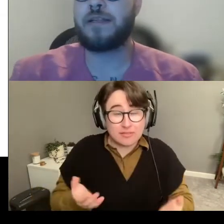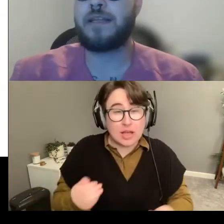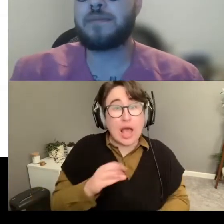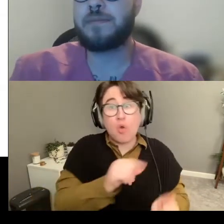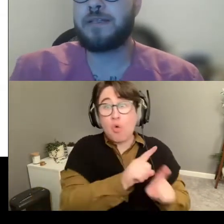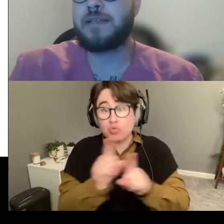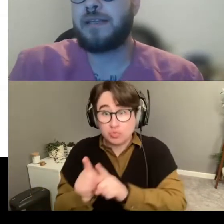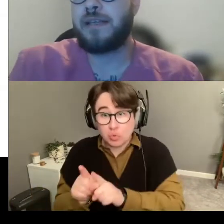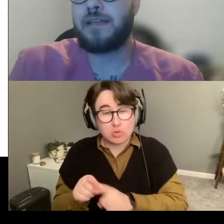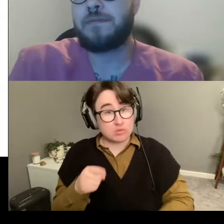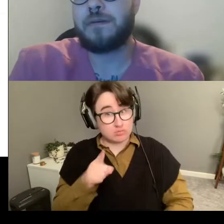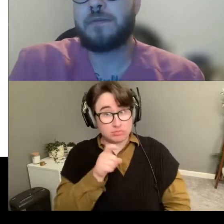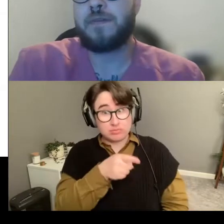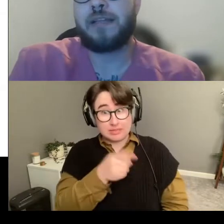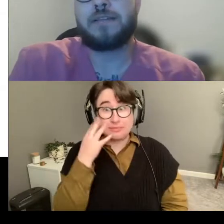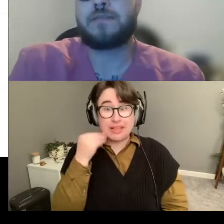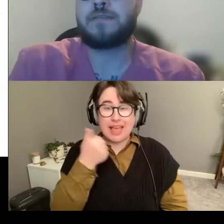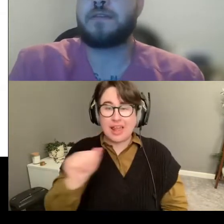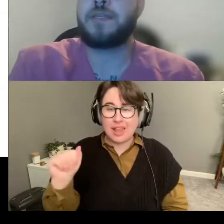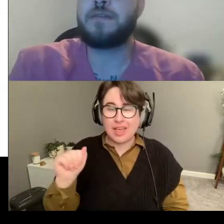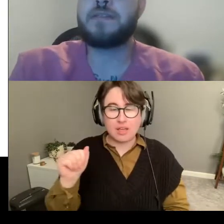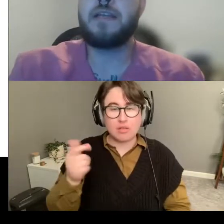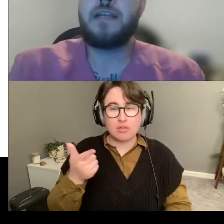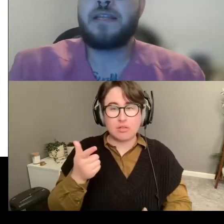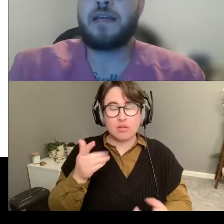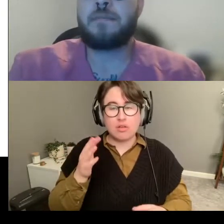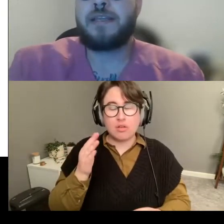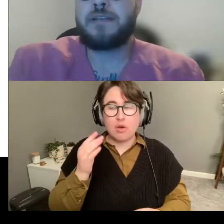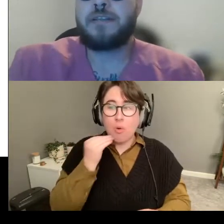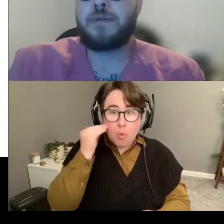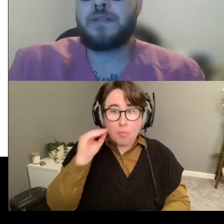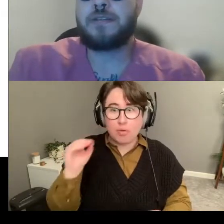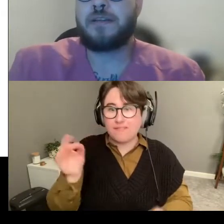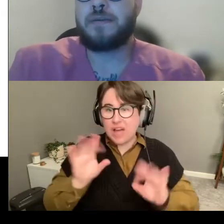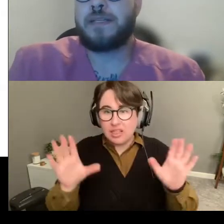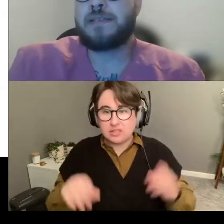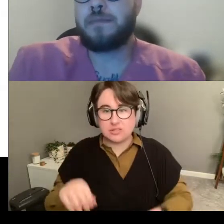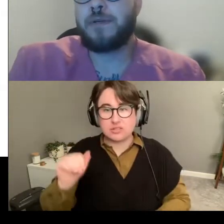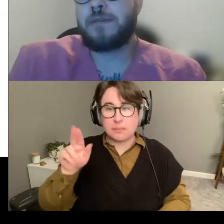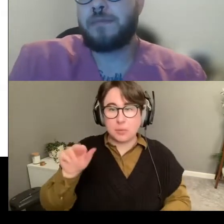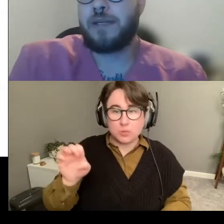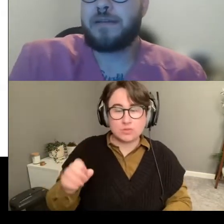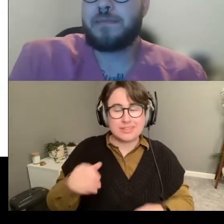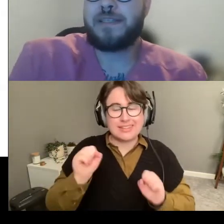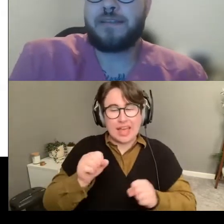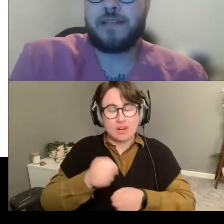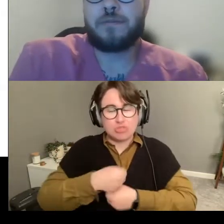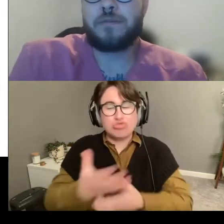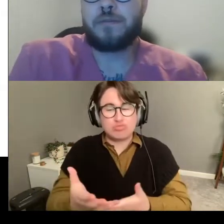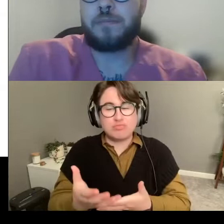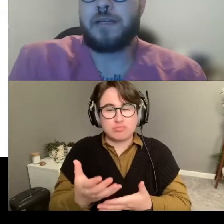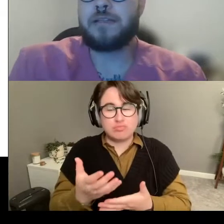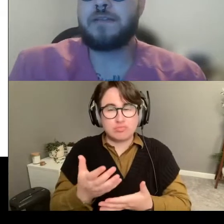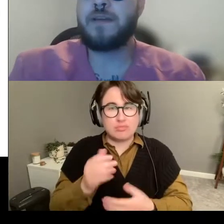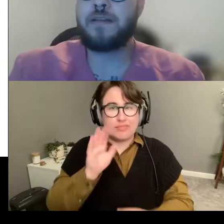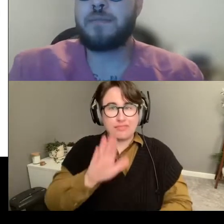are they experiencing any form of violence or abuse that may contribute to the risk, both when it comes to their sexual and reproductive health,